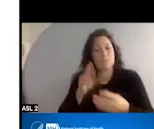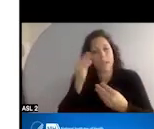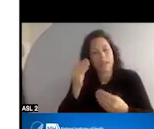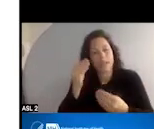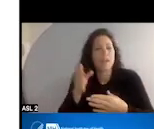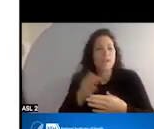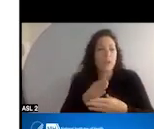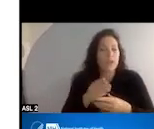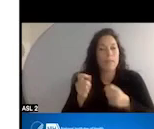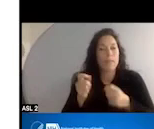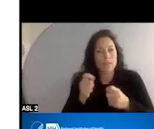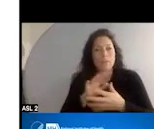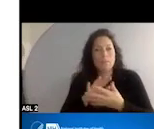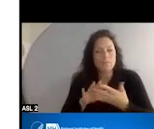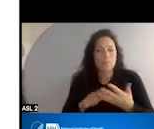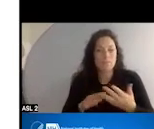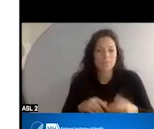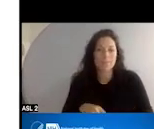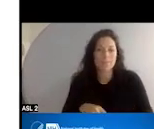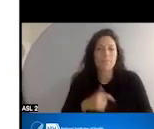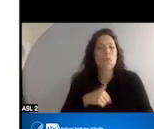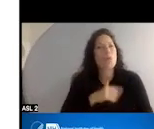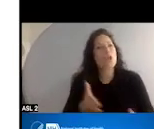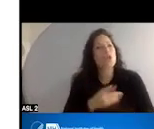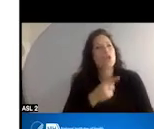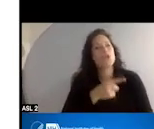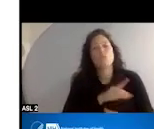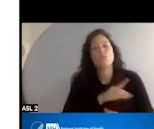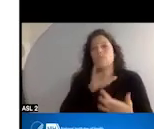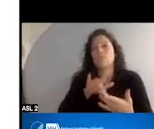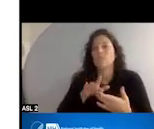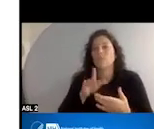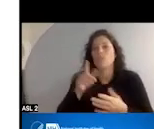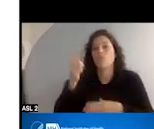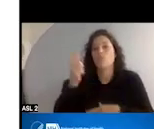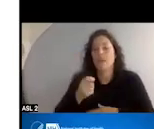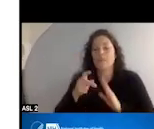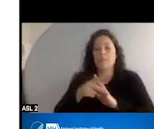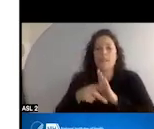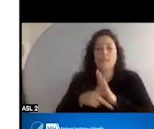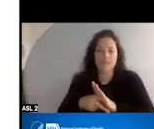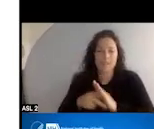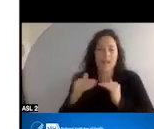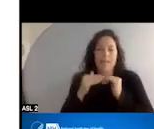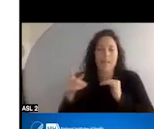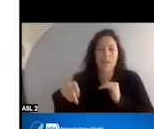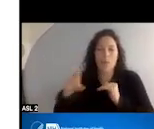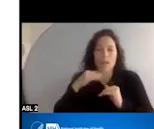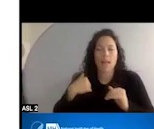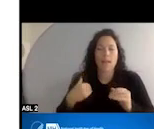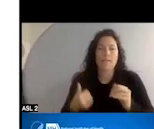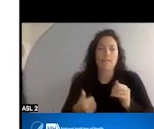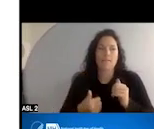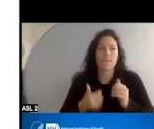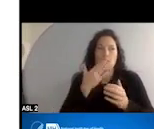we do encourage you to reach out to our grants policy colleagues that will probably have the most updated source of guidance on this.